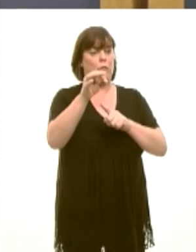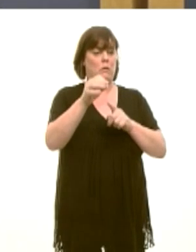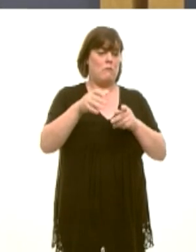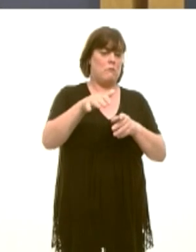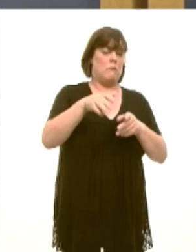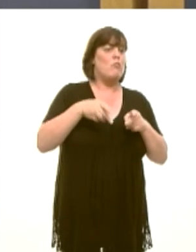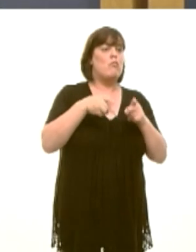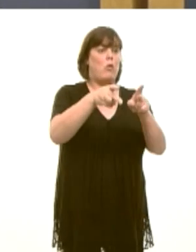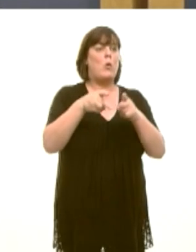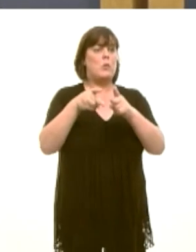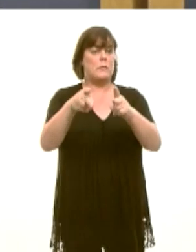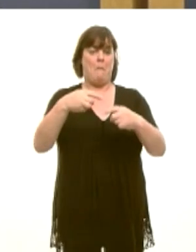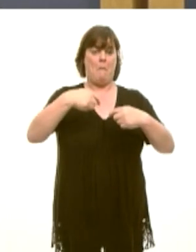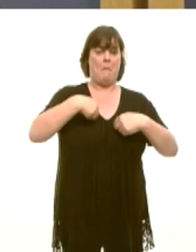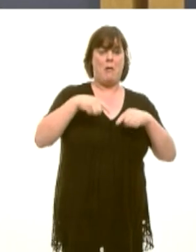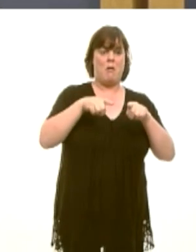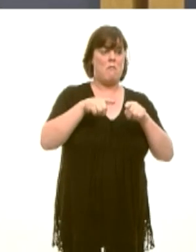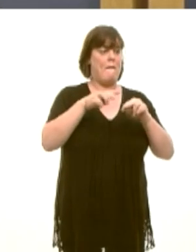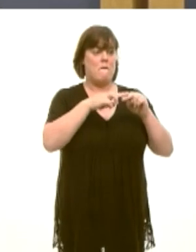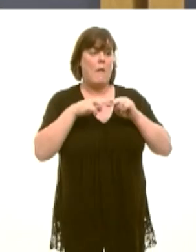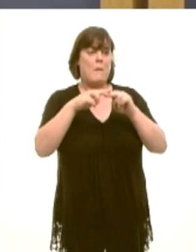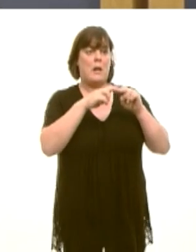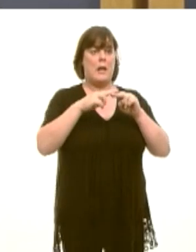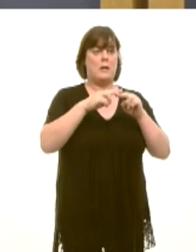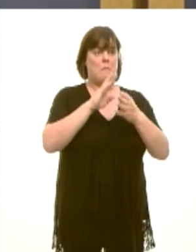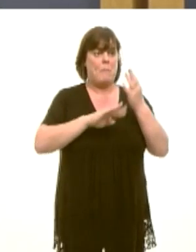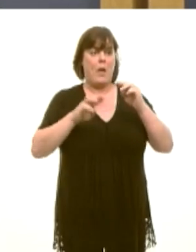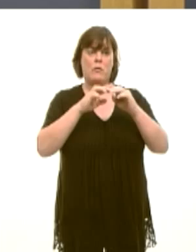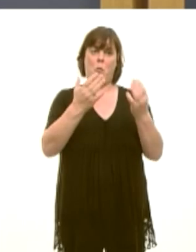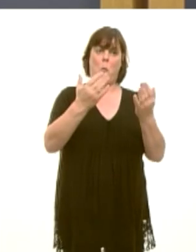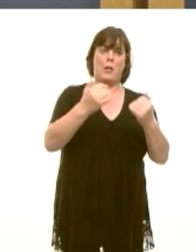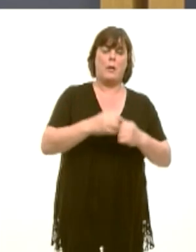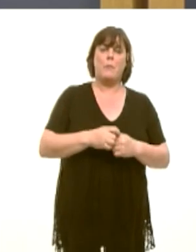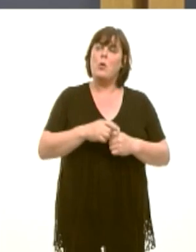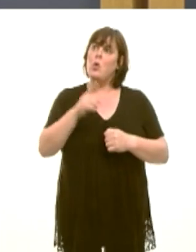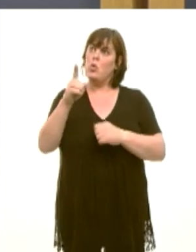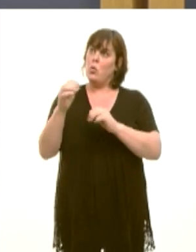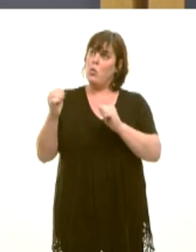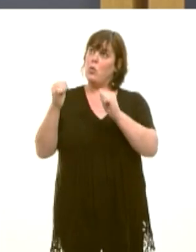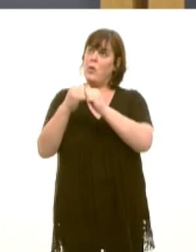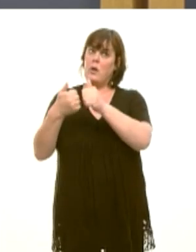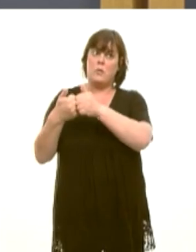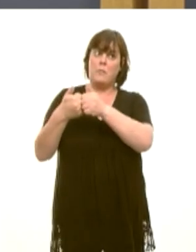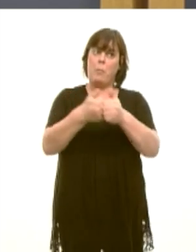the First Minister commit to continuing such schemes, and are these the types of schemes that will be endangered by the Tory-proposed cuts to the transport budget?